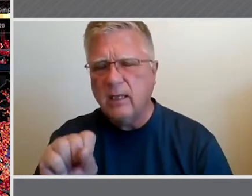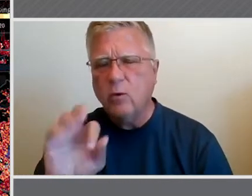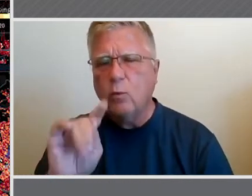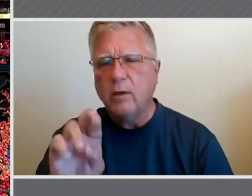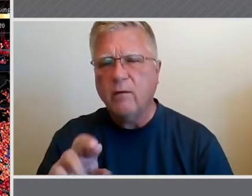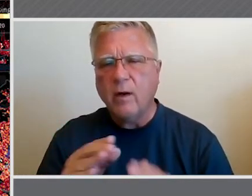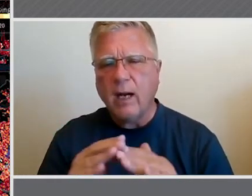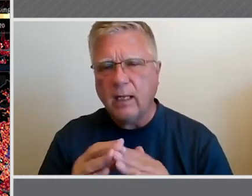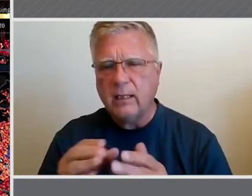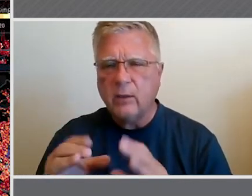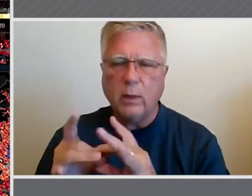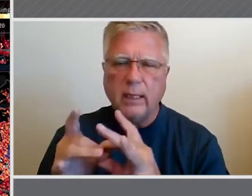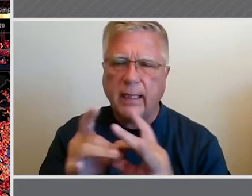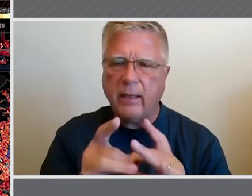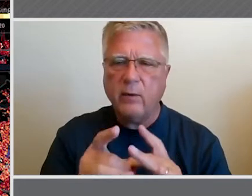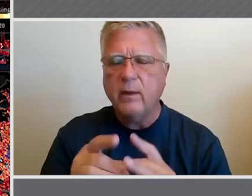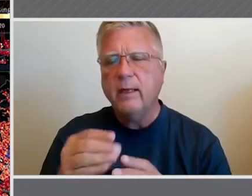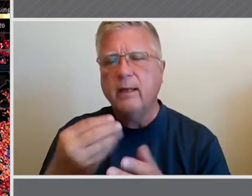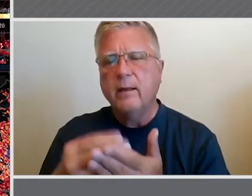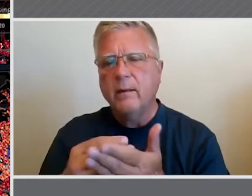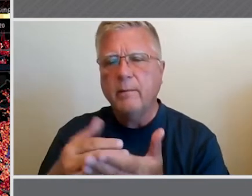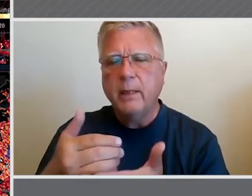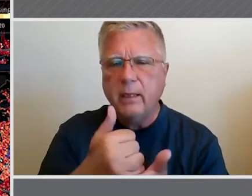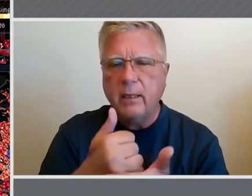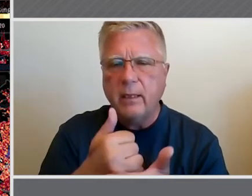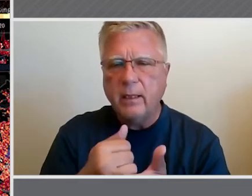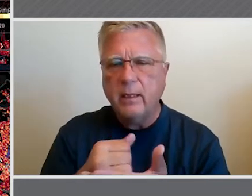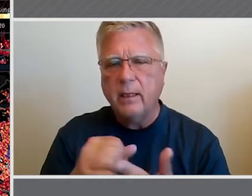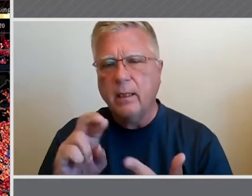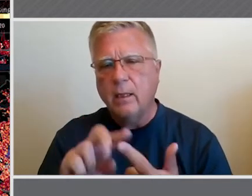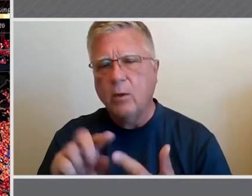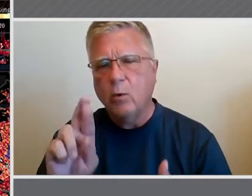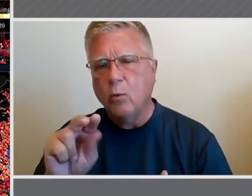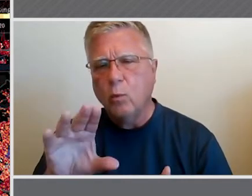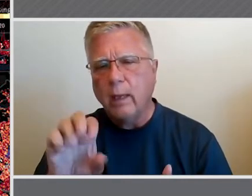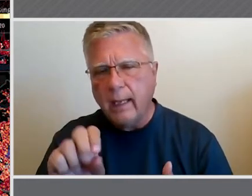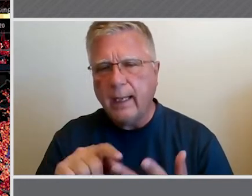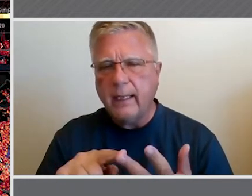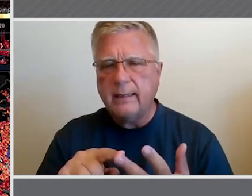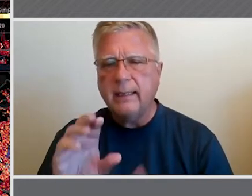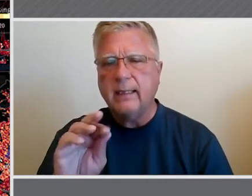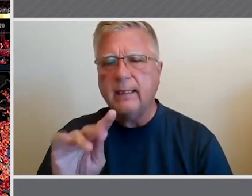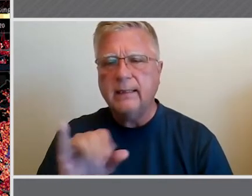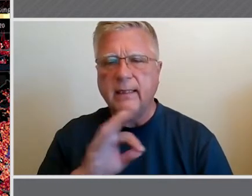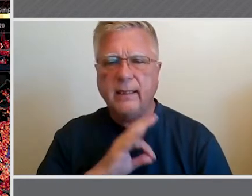to race, as it relates to the city of Pittsburgh and see some history about it.